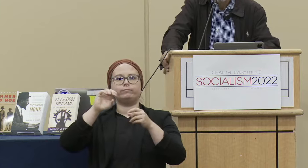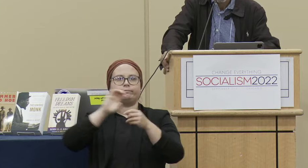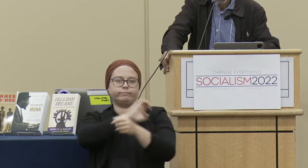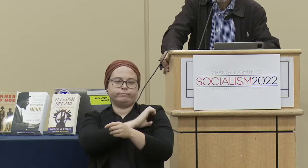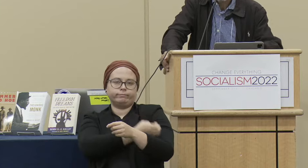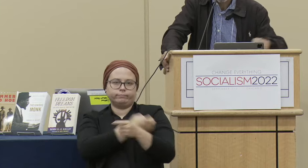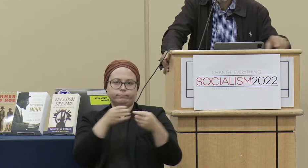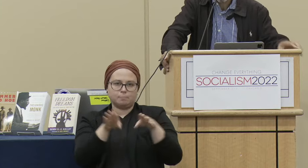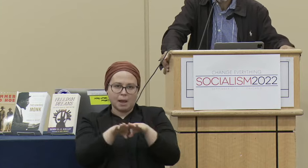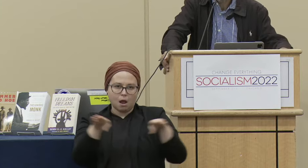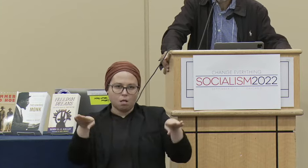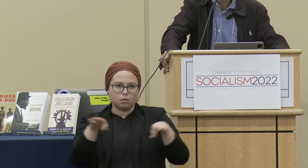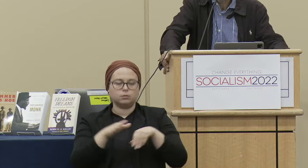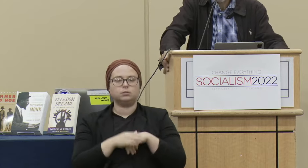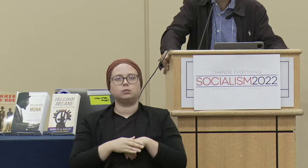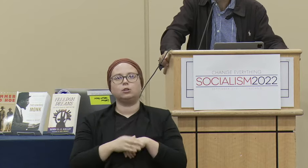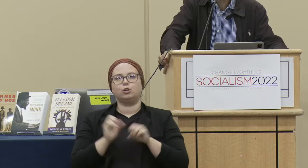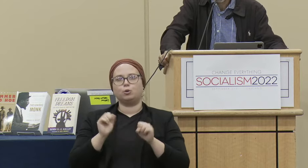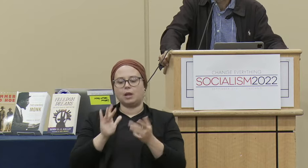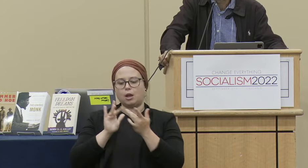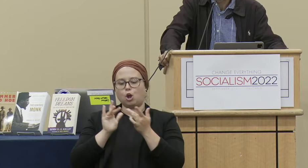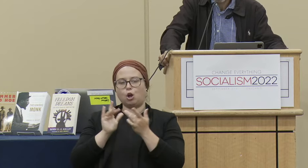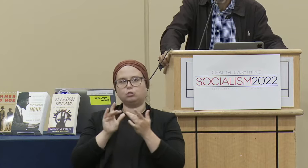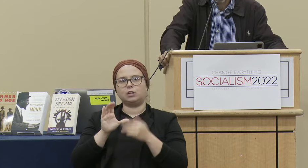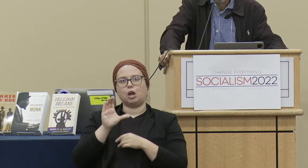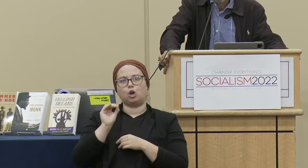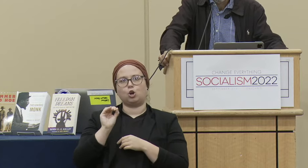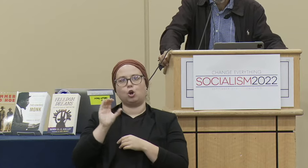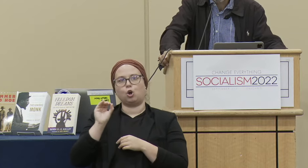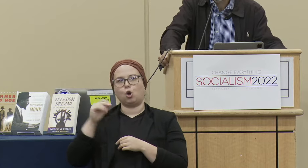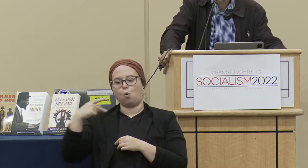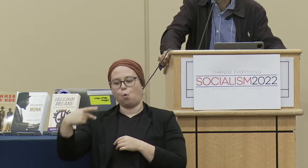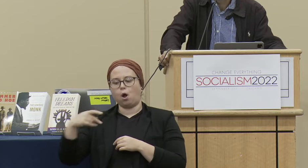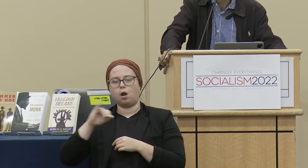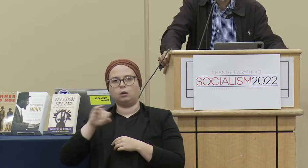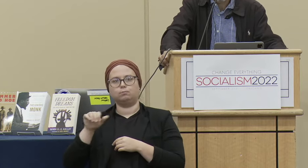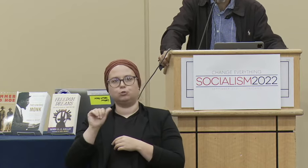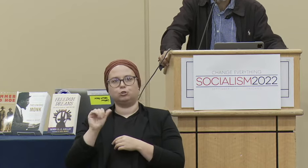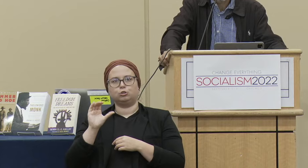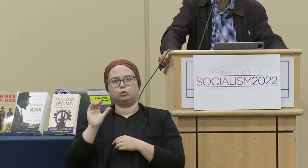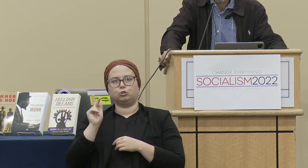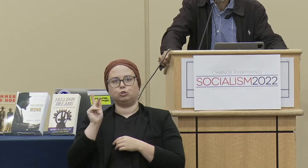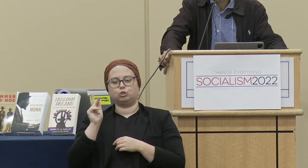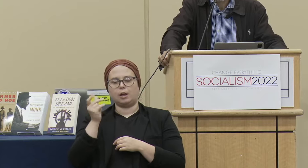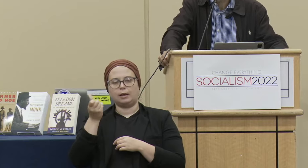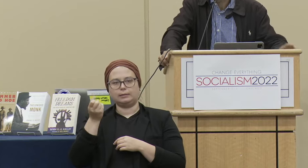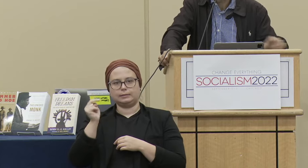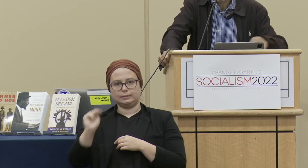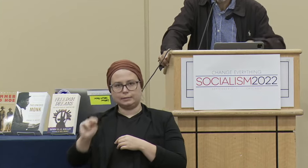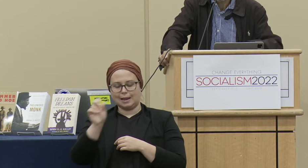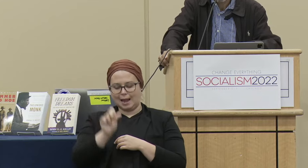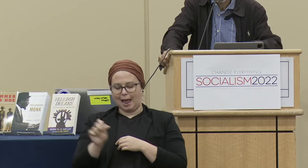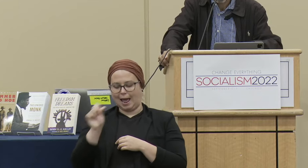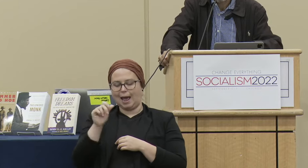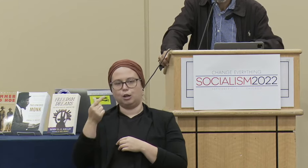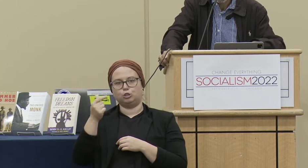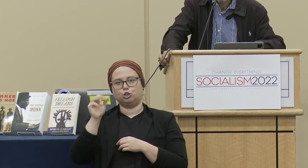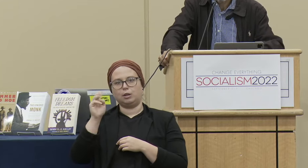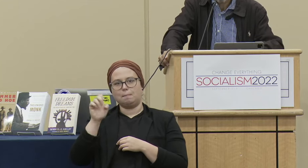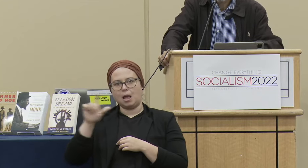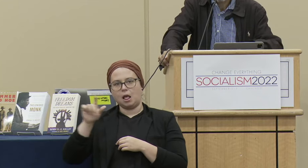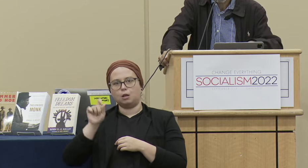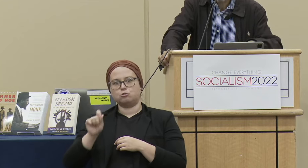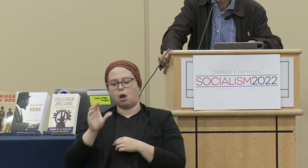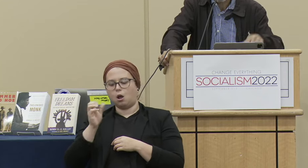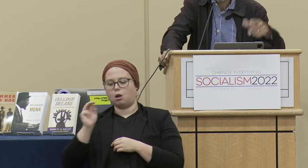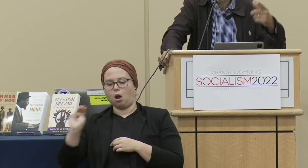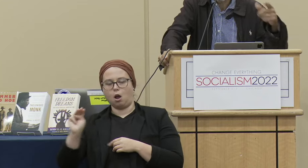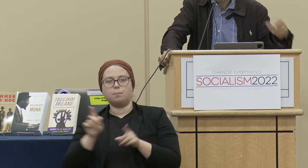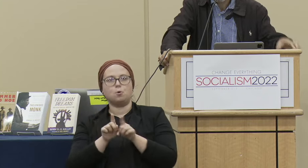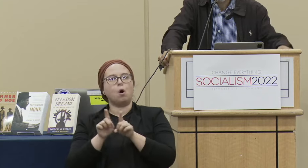panels. And you can contact them at cooperation